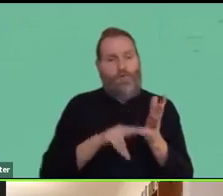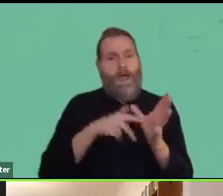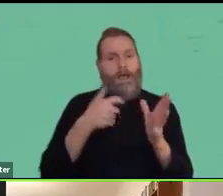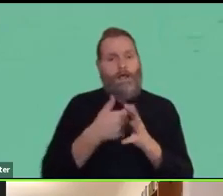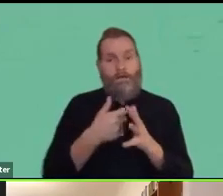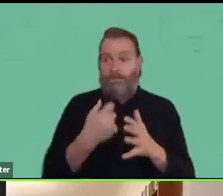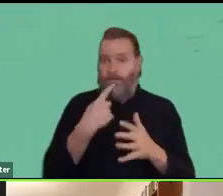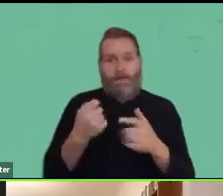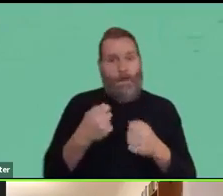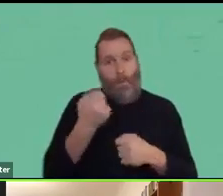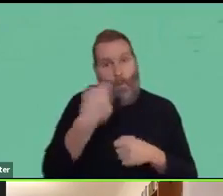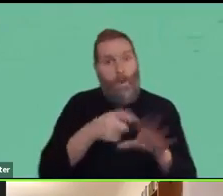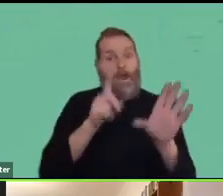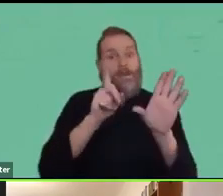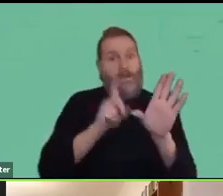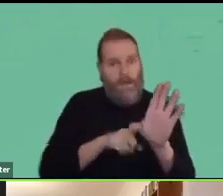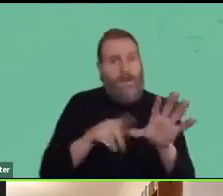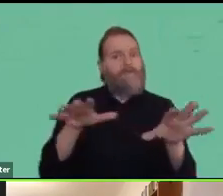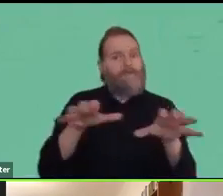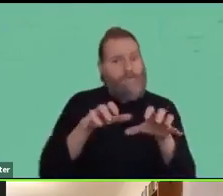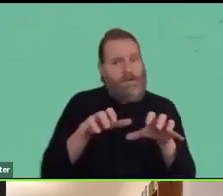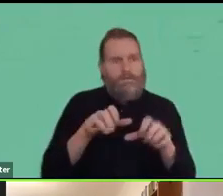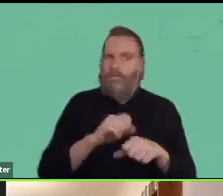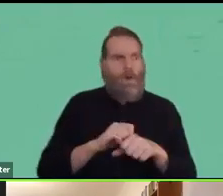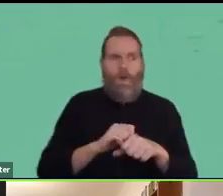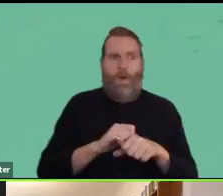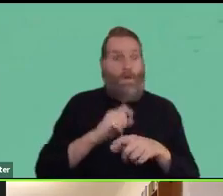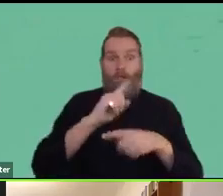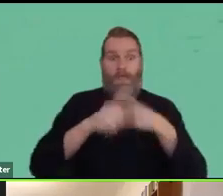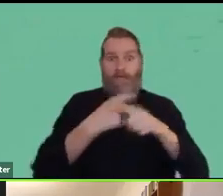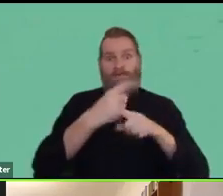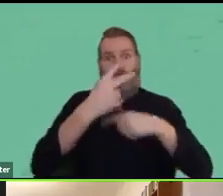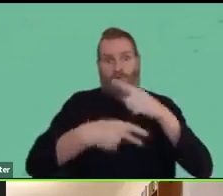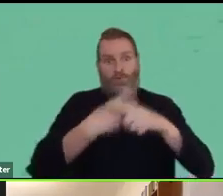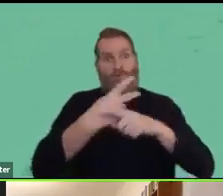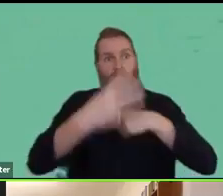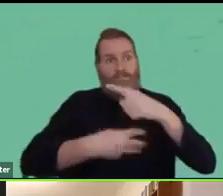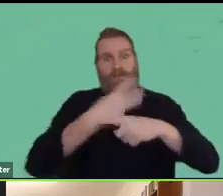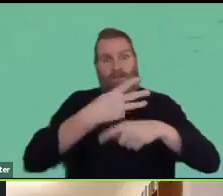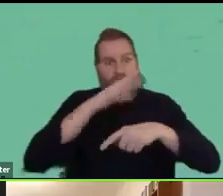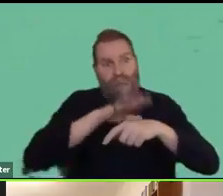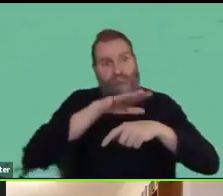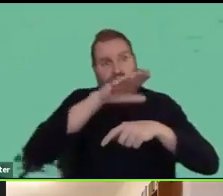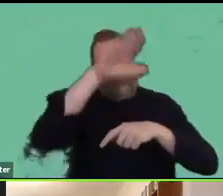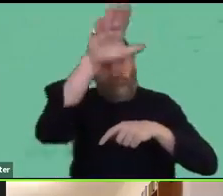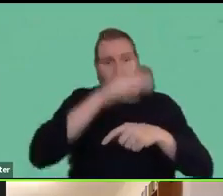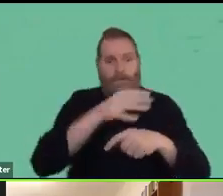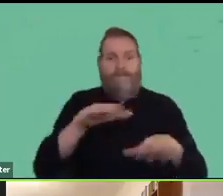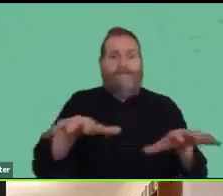spending review announcement rumours are swirling that actually this may well be a two or three